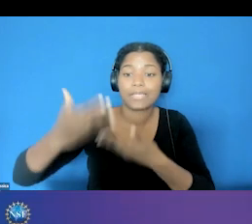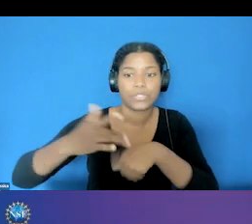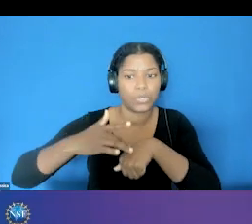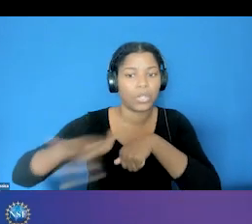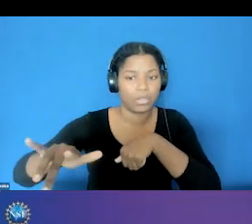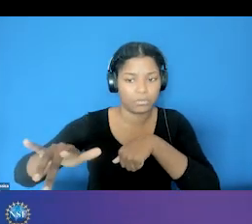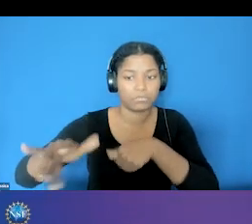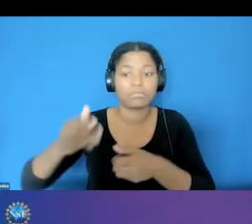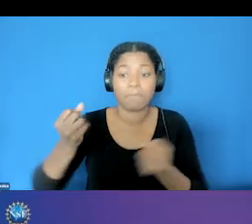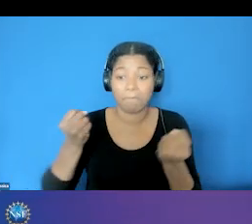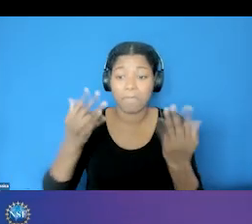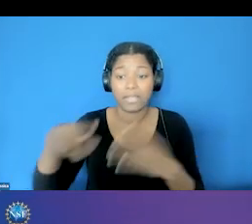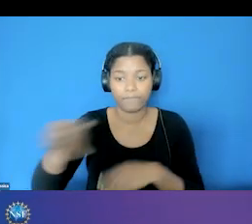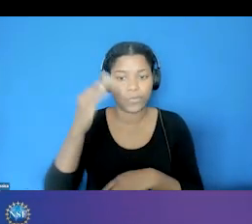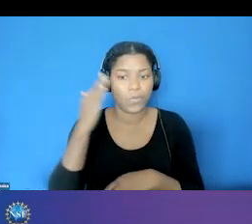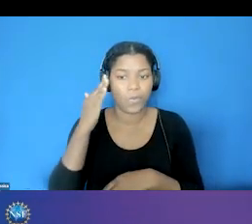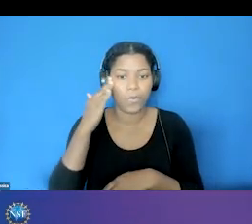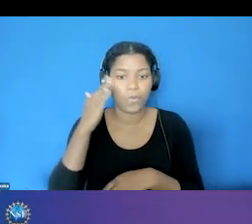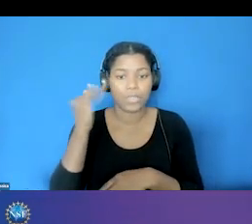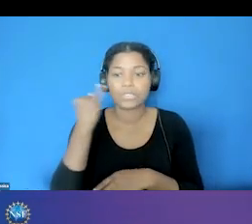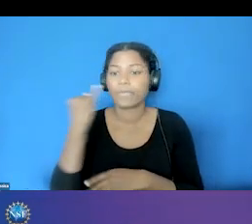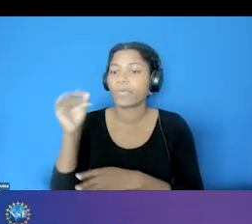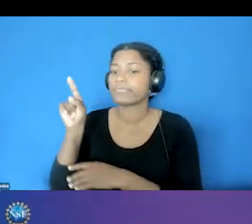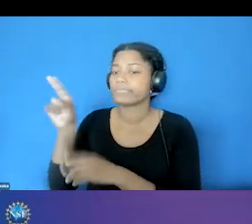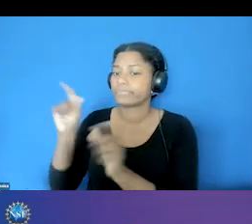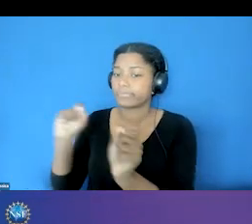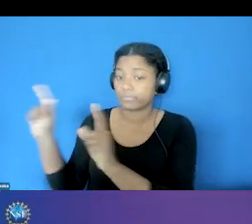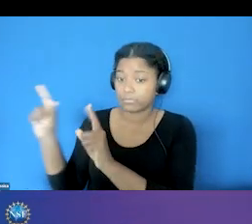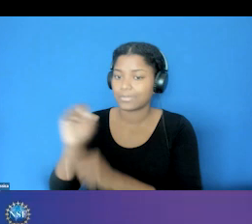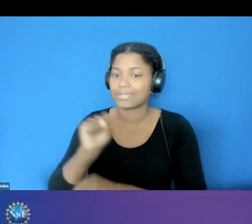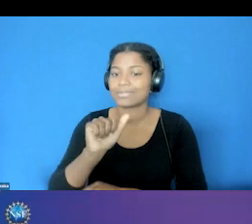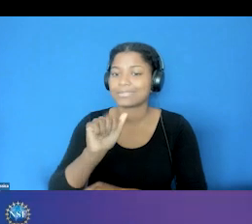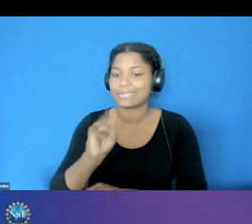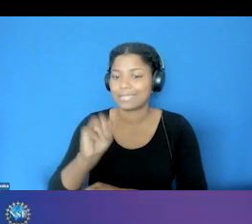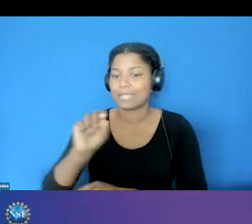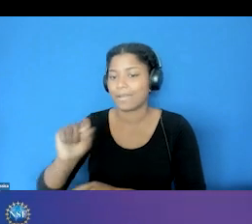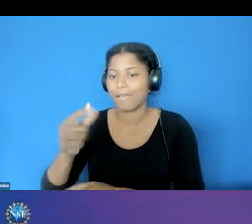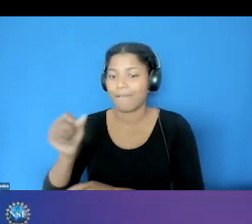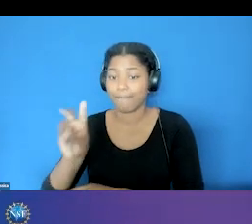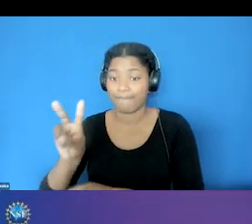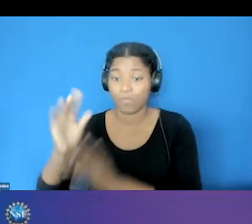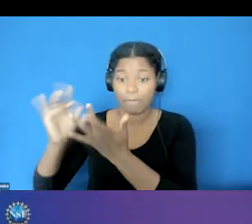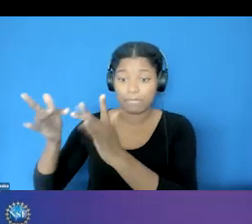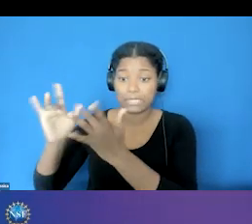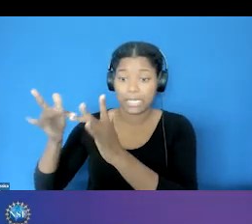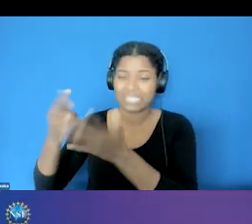As some of you may be aware, if you go out to the sam.gov website, they have experienced a delay.